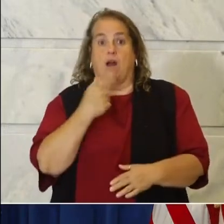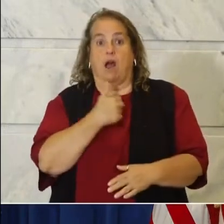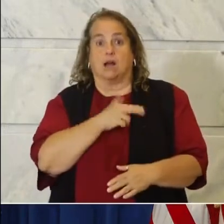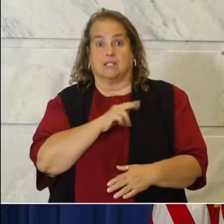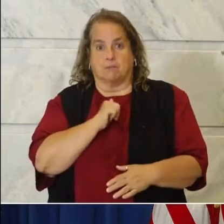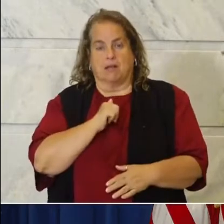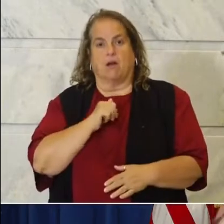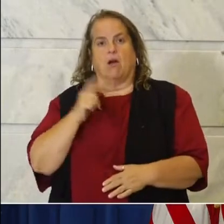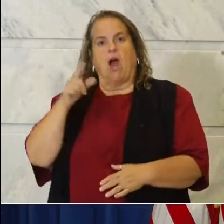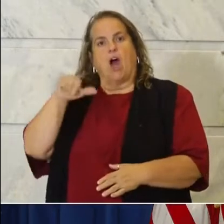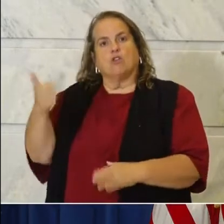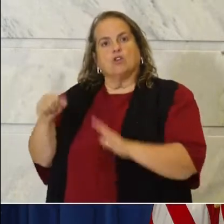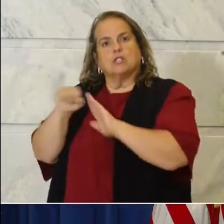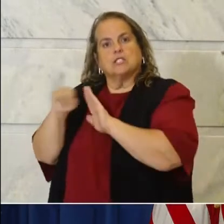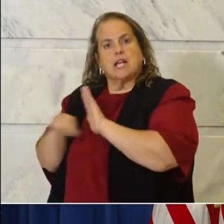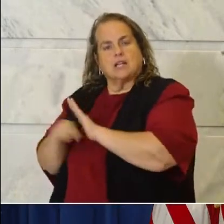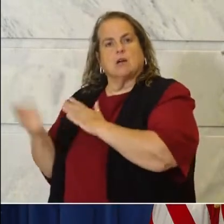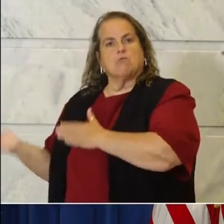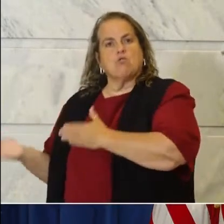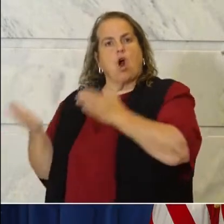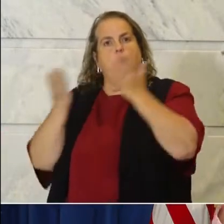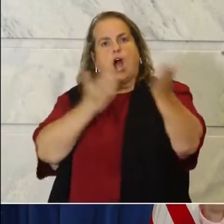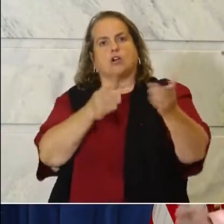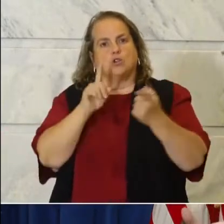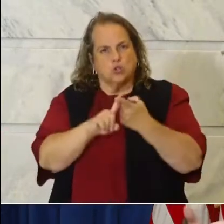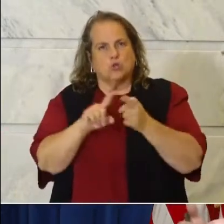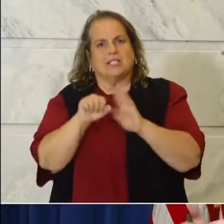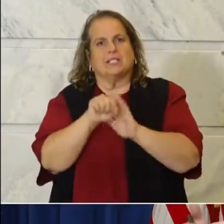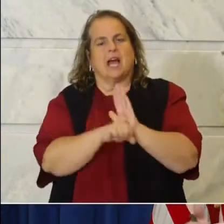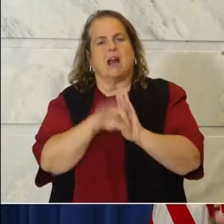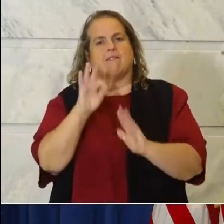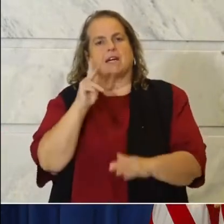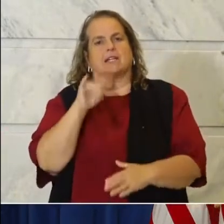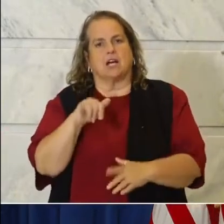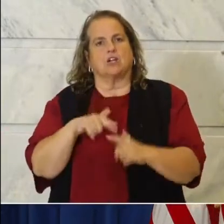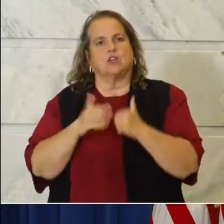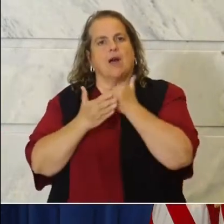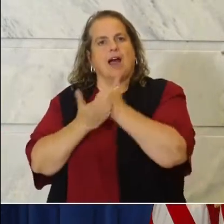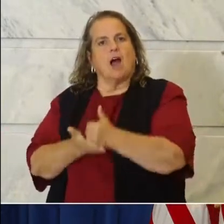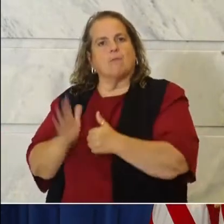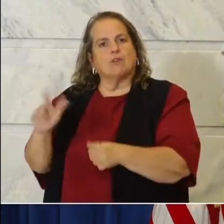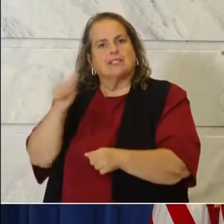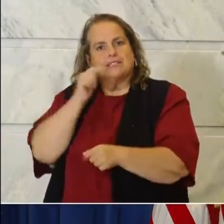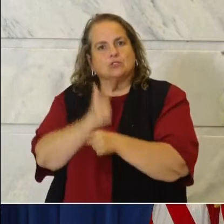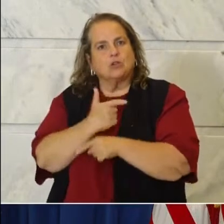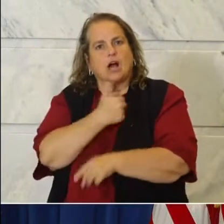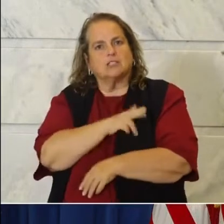other states into the state of Kentucky to help their sister hospitals and other states that are suffering more.